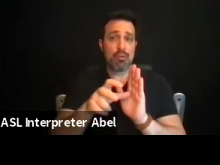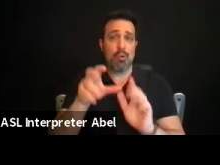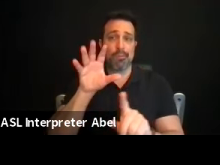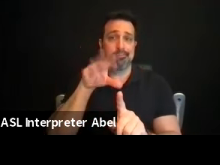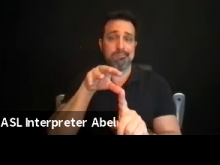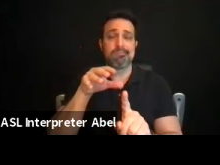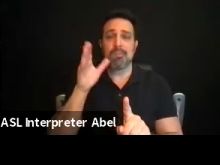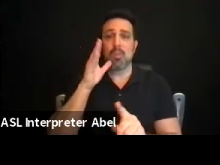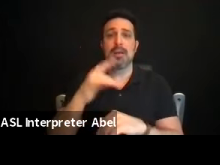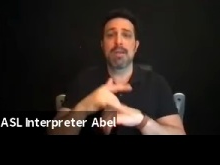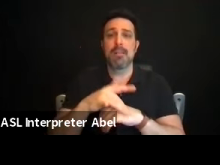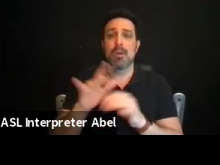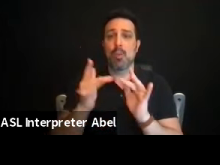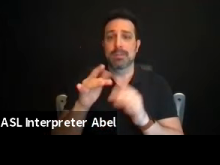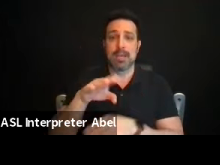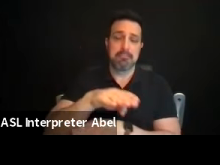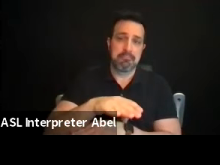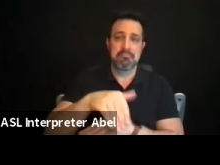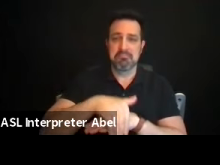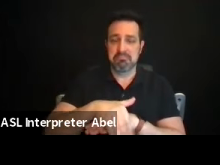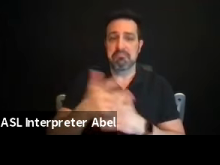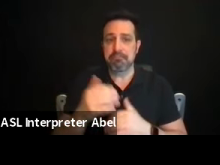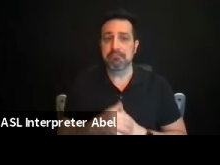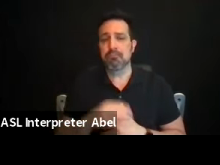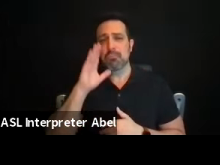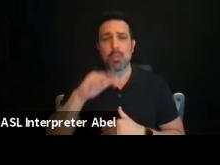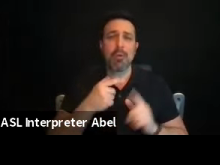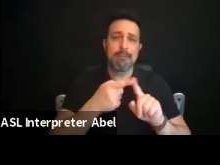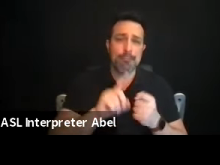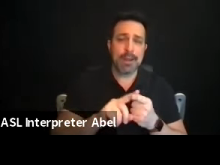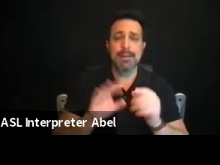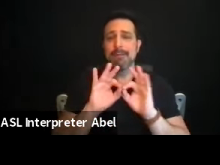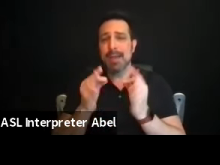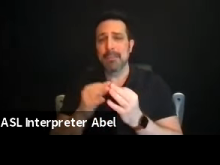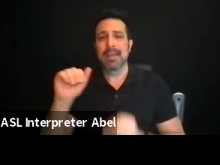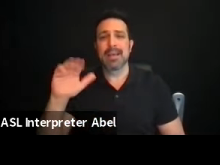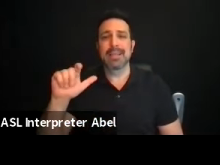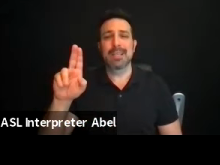for this community agreements. This event is being recorded